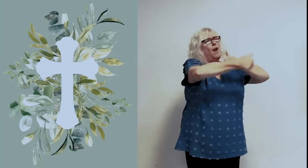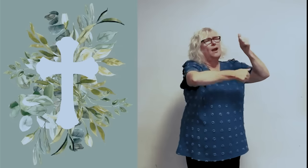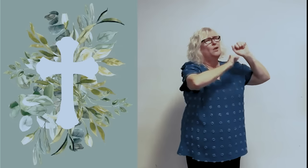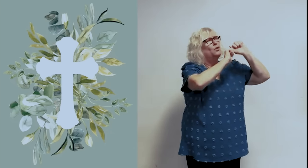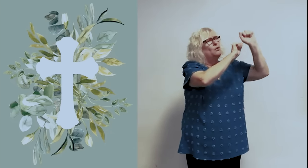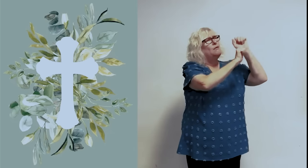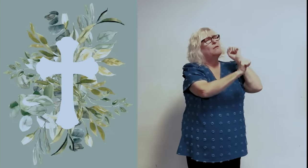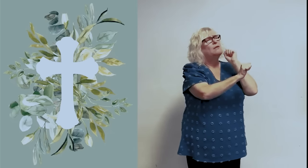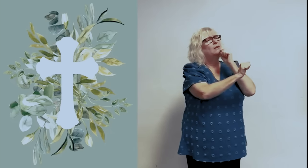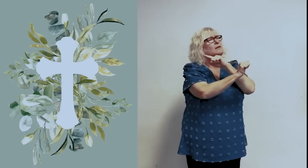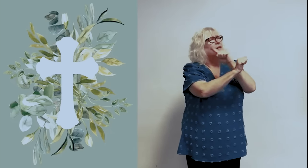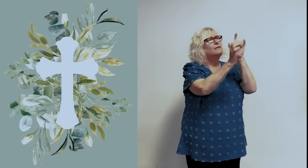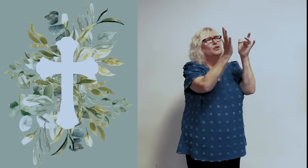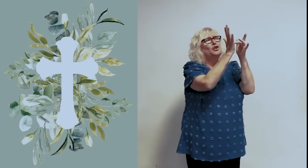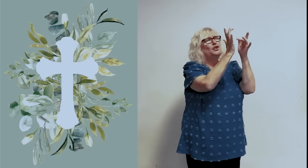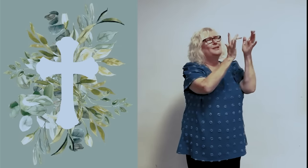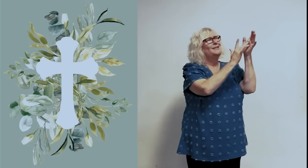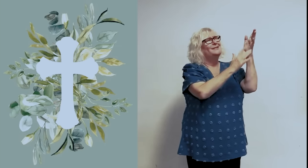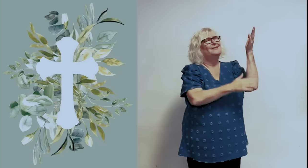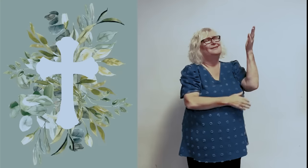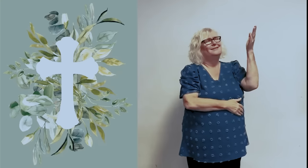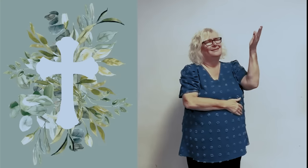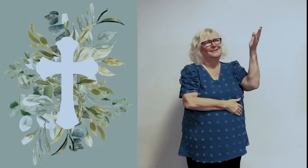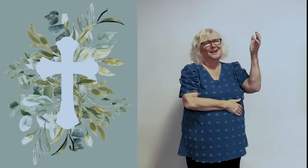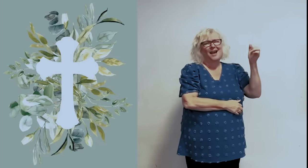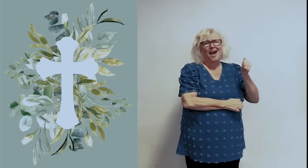Jesus Christ, our Lord.